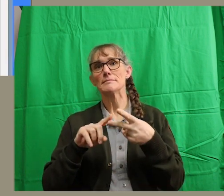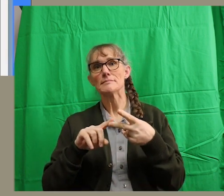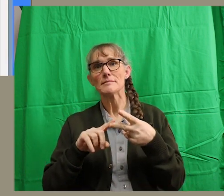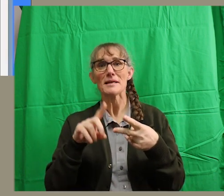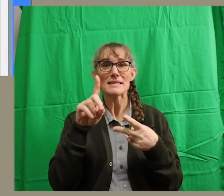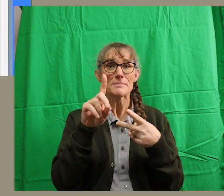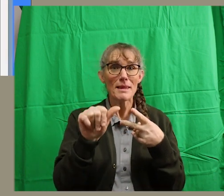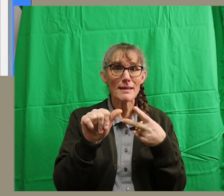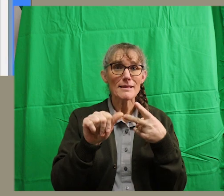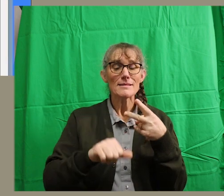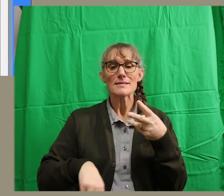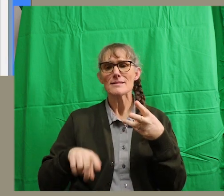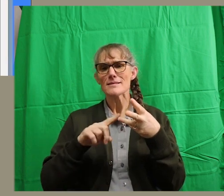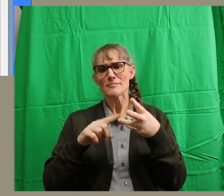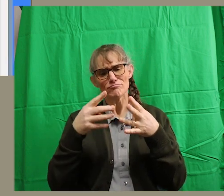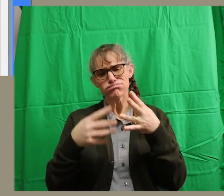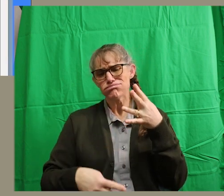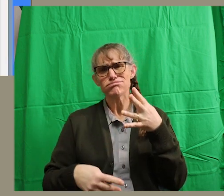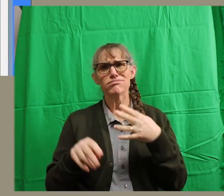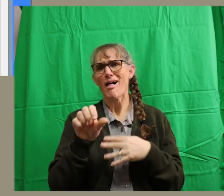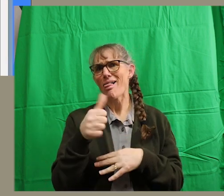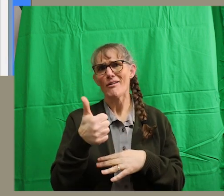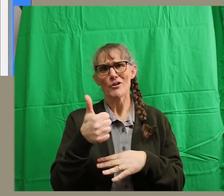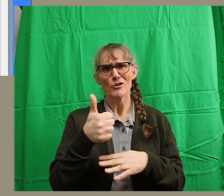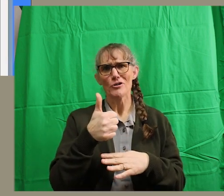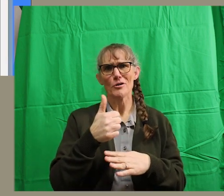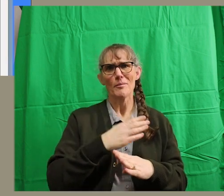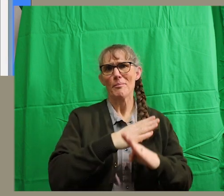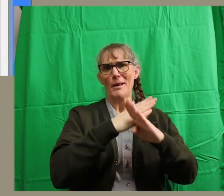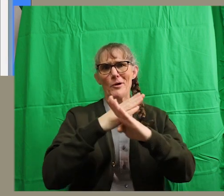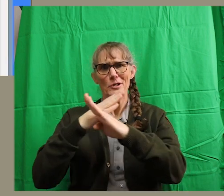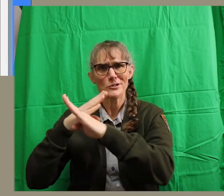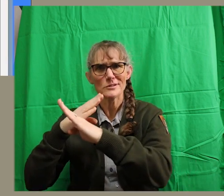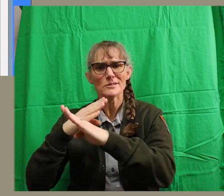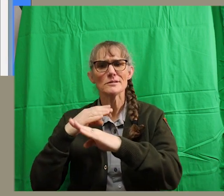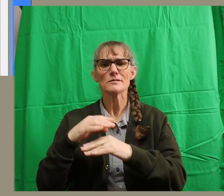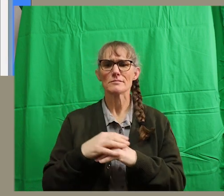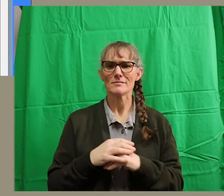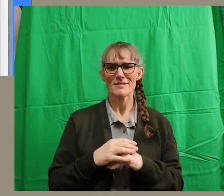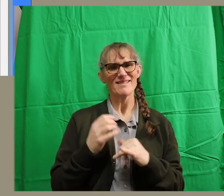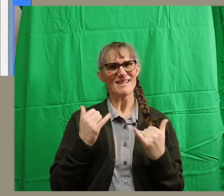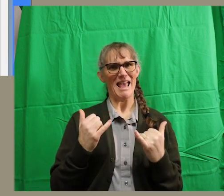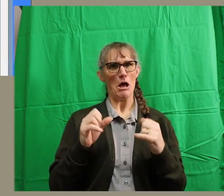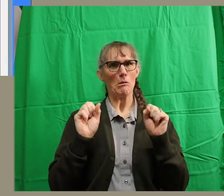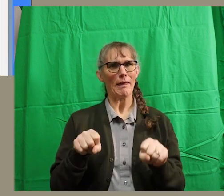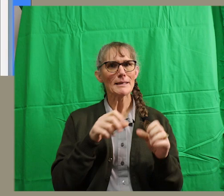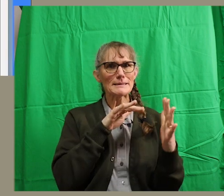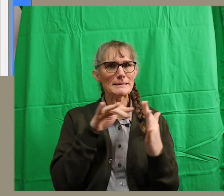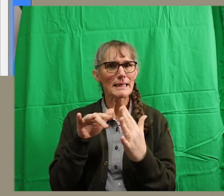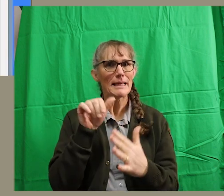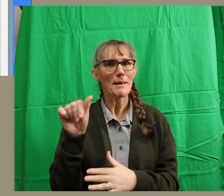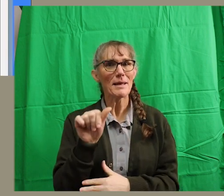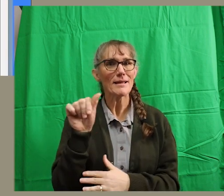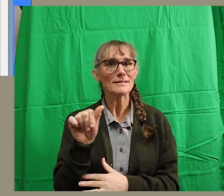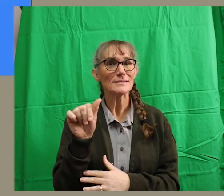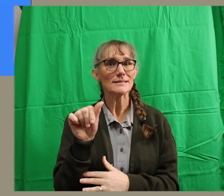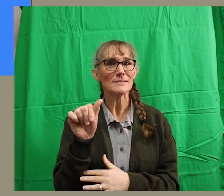or disabilities or other types of barriers, um will be able to study ammonites now.